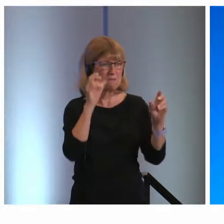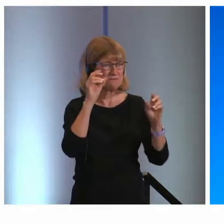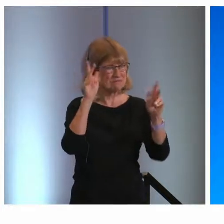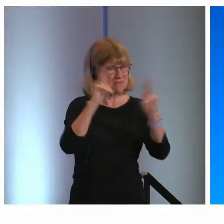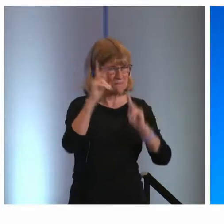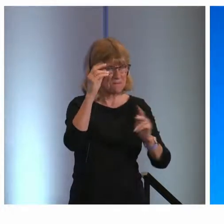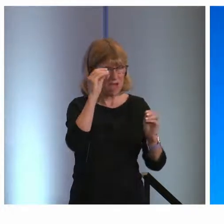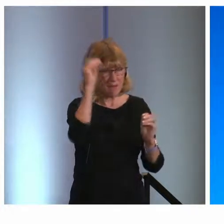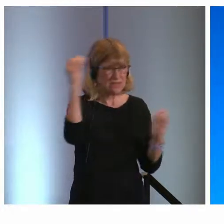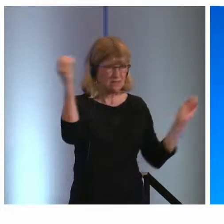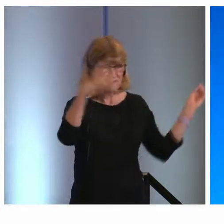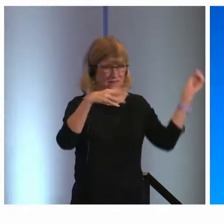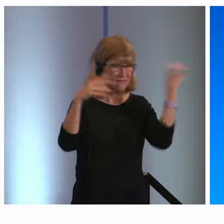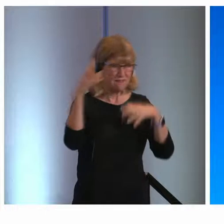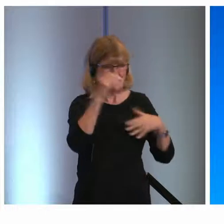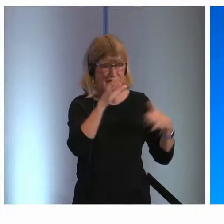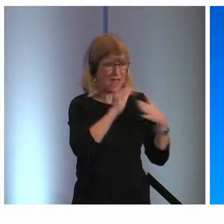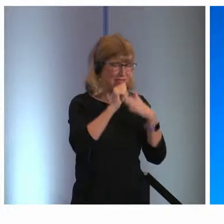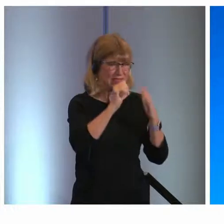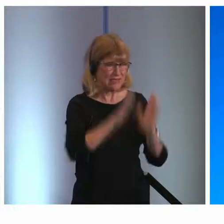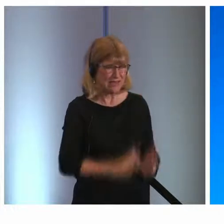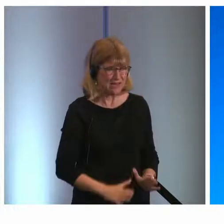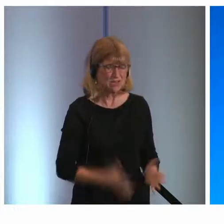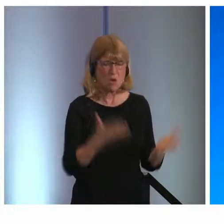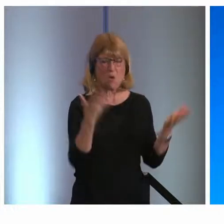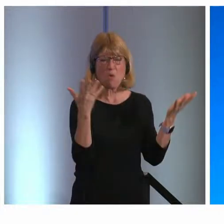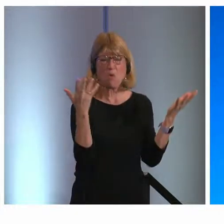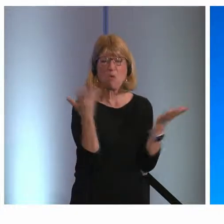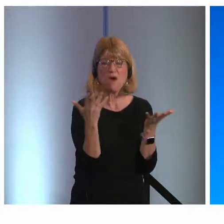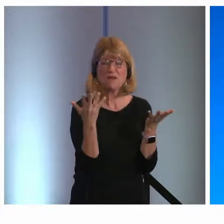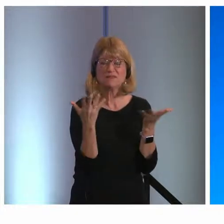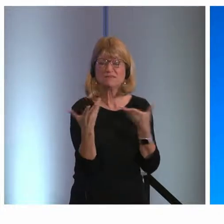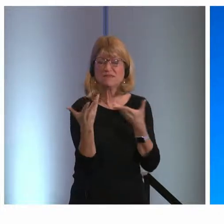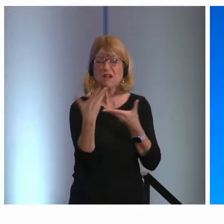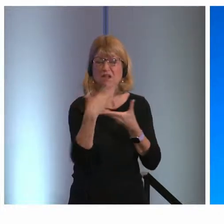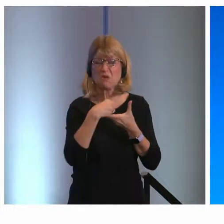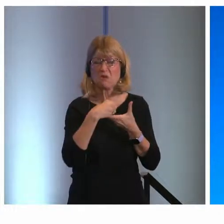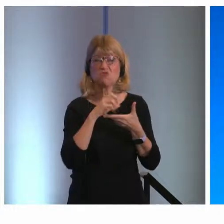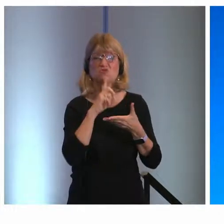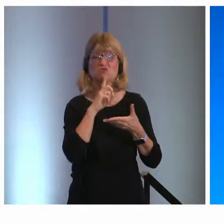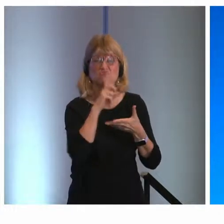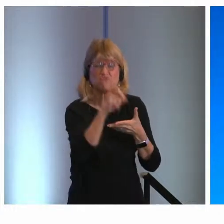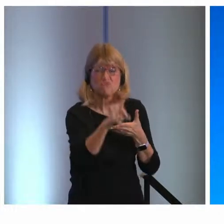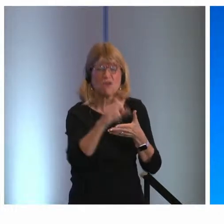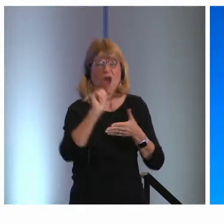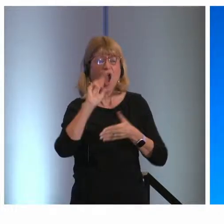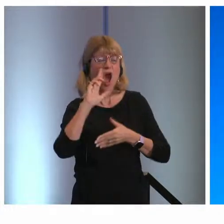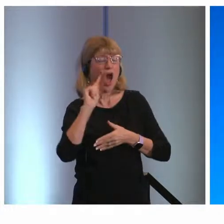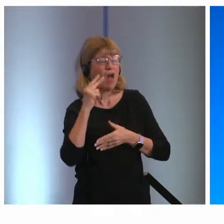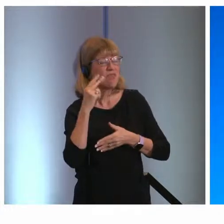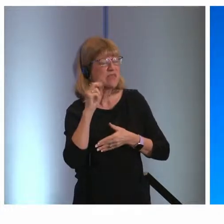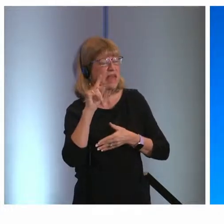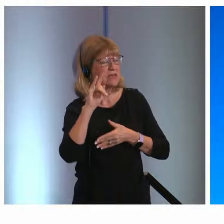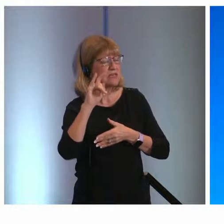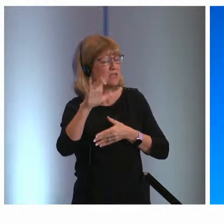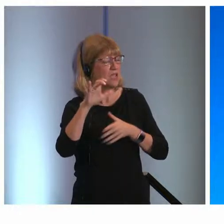key insights from opinion-makers and key influencers and leaders on what constitutes an authentic image,